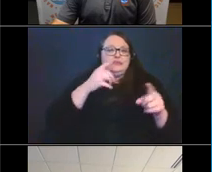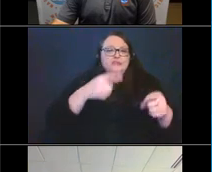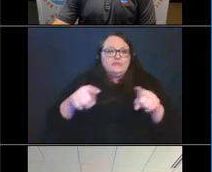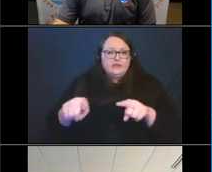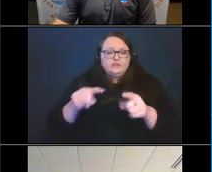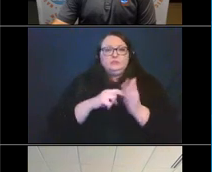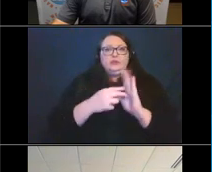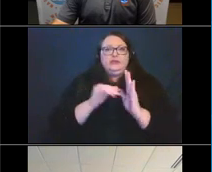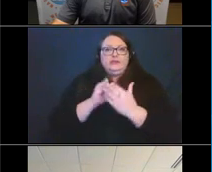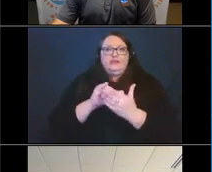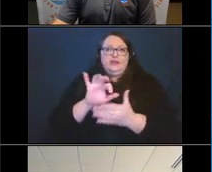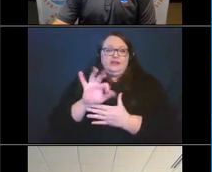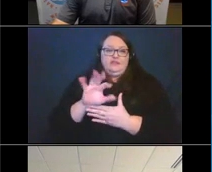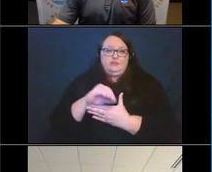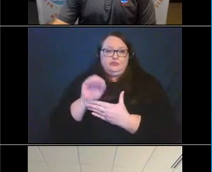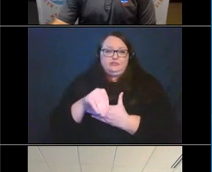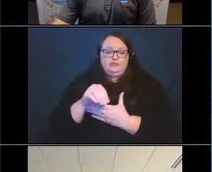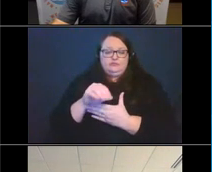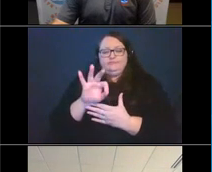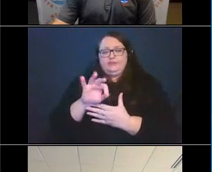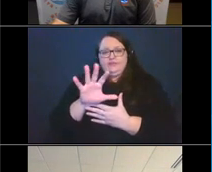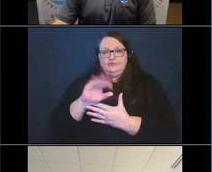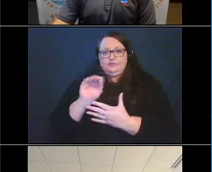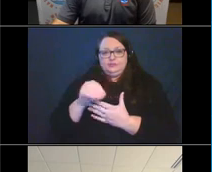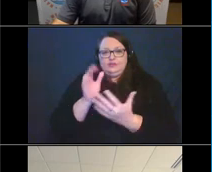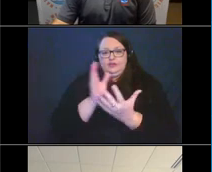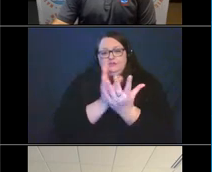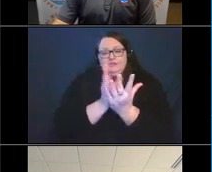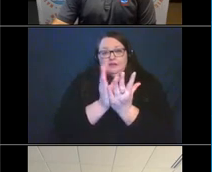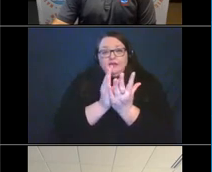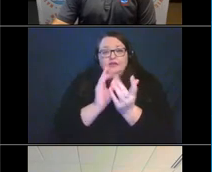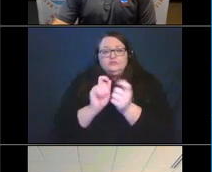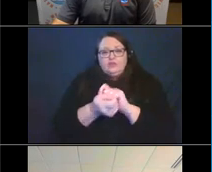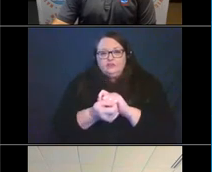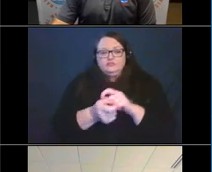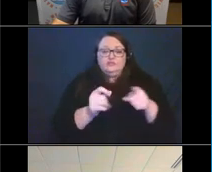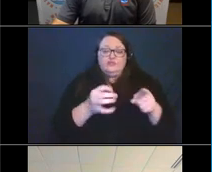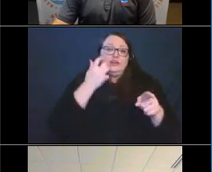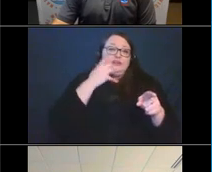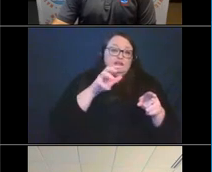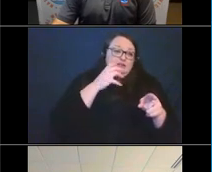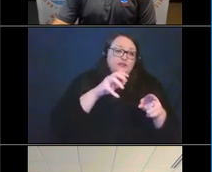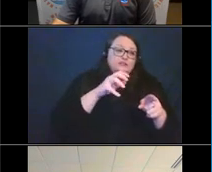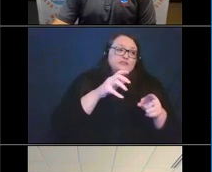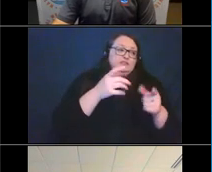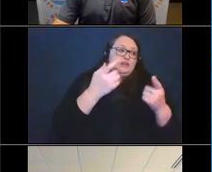if they had the 1950s heatwave in there and then the next station didn't. So, we decided to fix